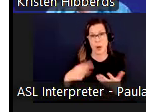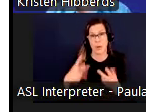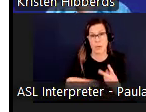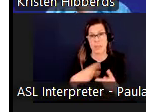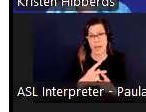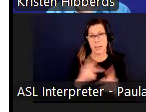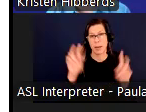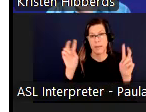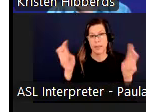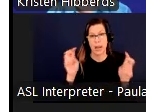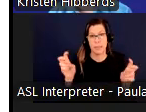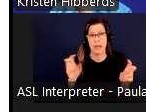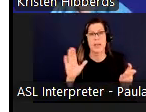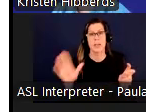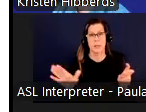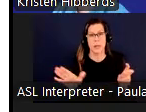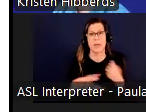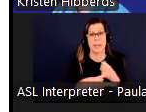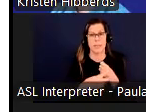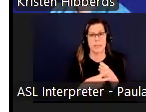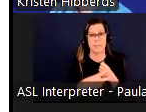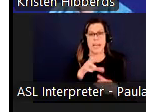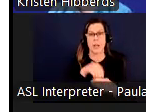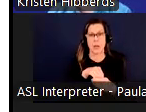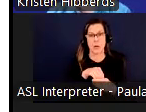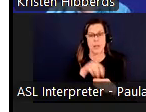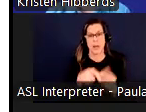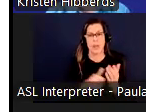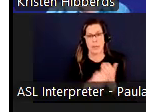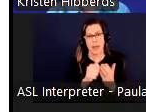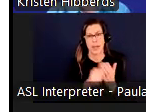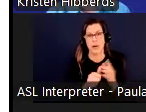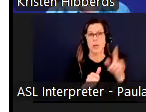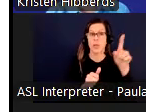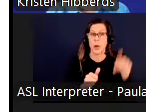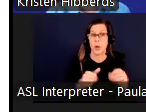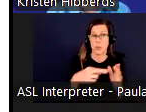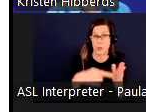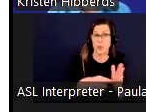that manual, which these rules acknowledge. So. Good point. Thank you, Fred.